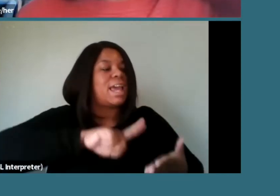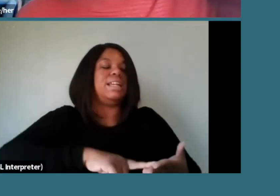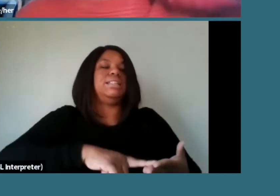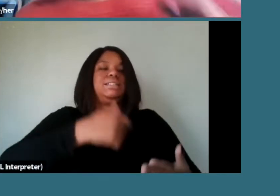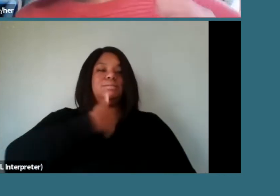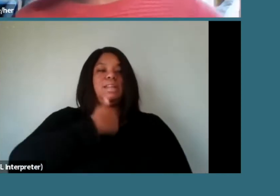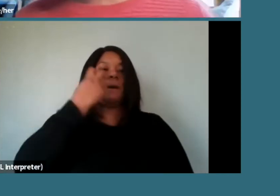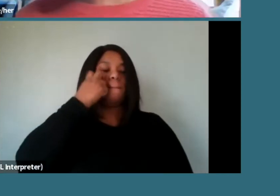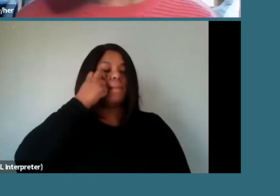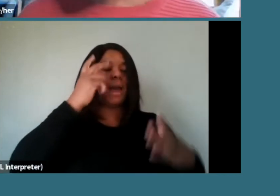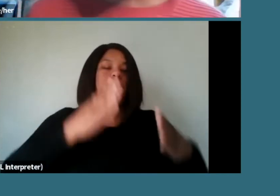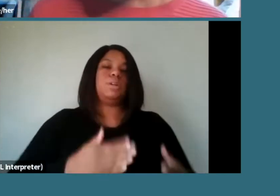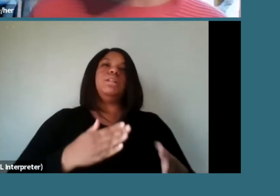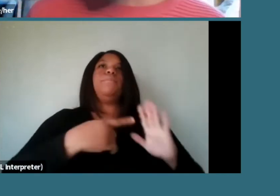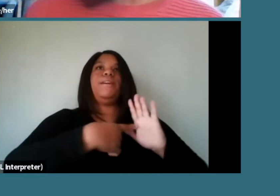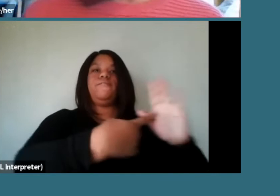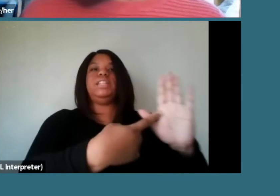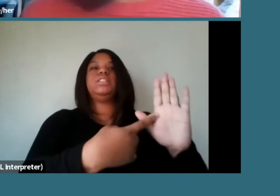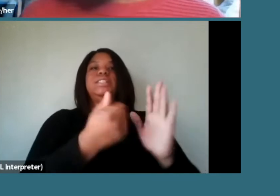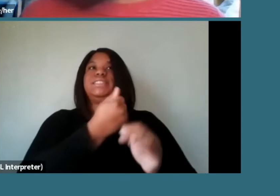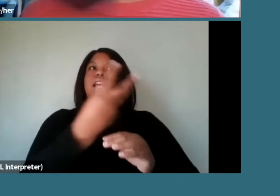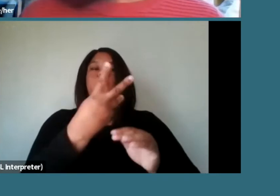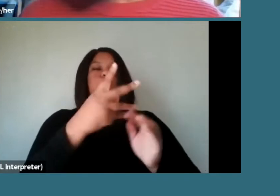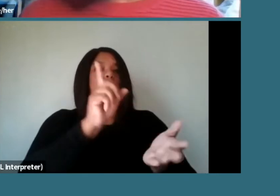in several publications that were not accessible.